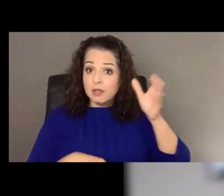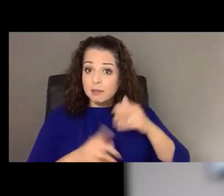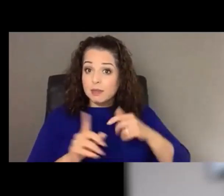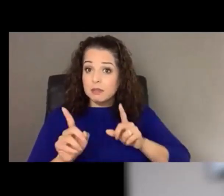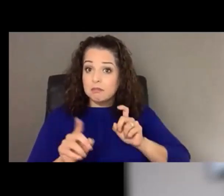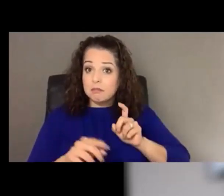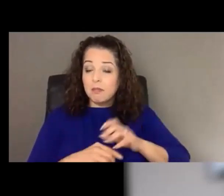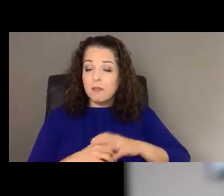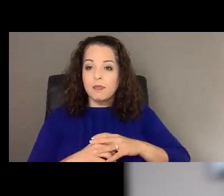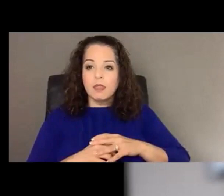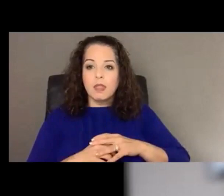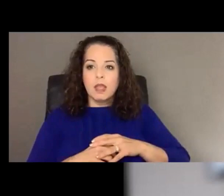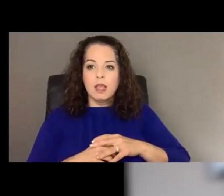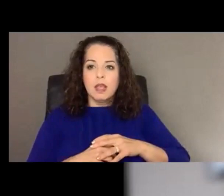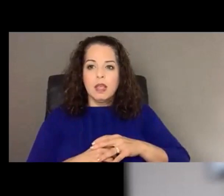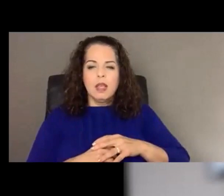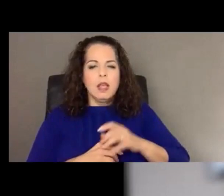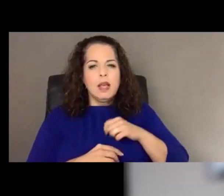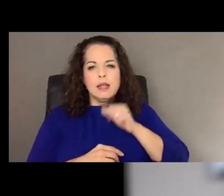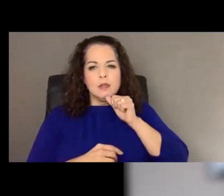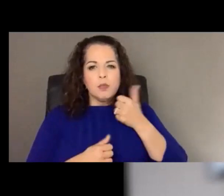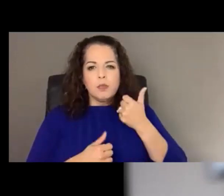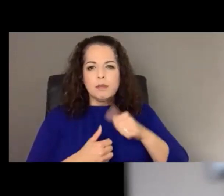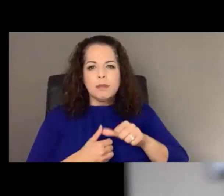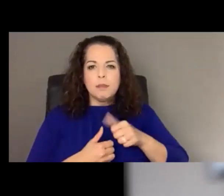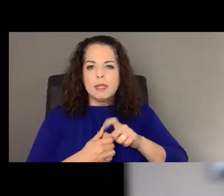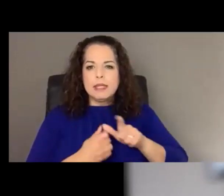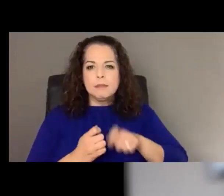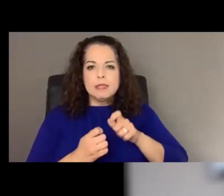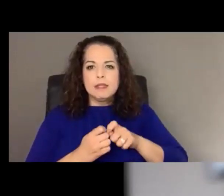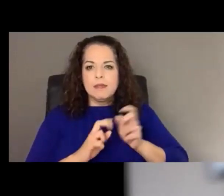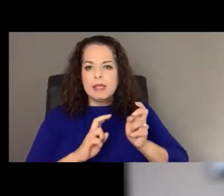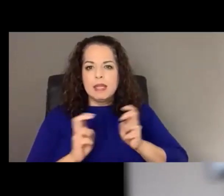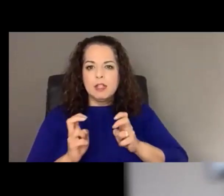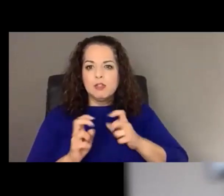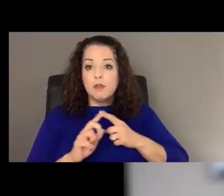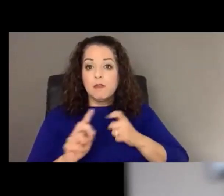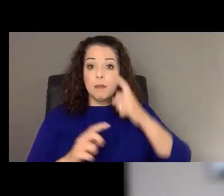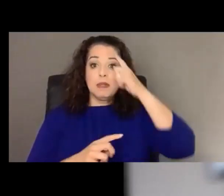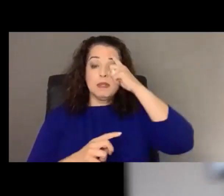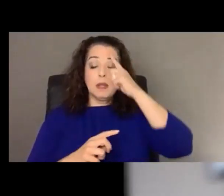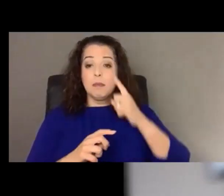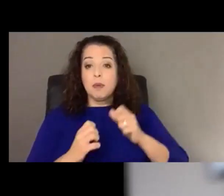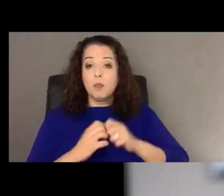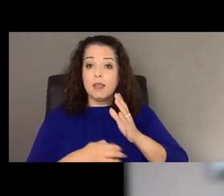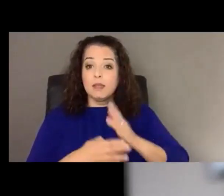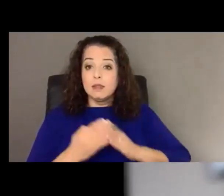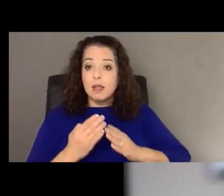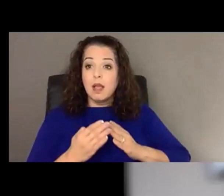I don't recall any specific issues off the top of my head with comprehension